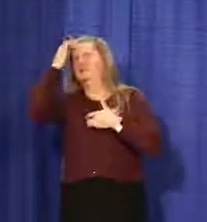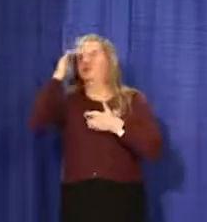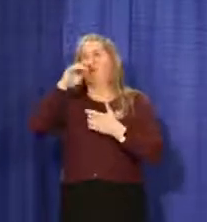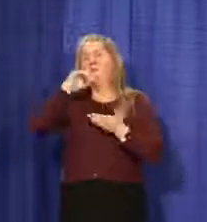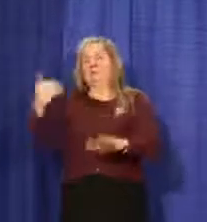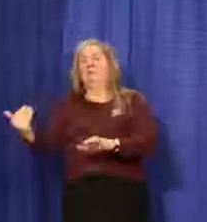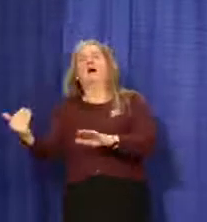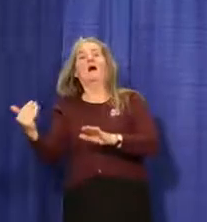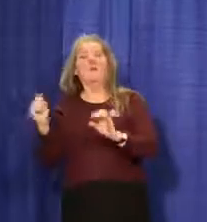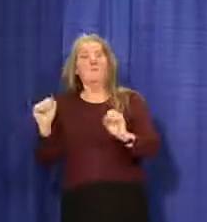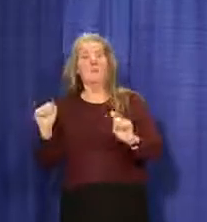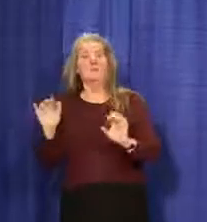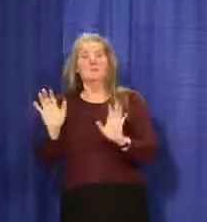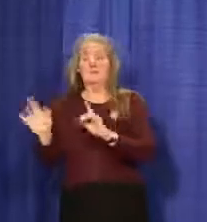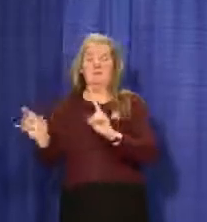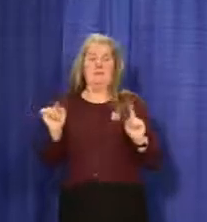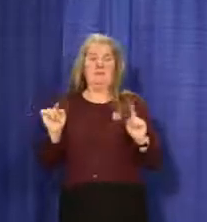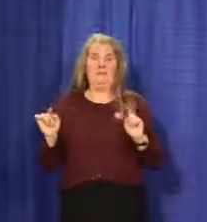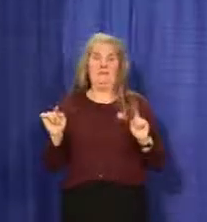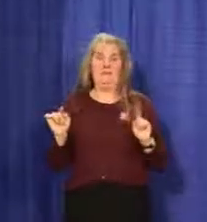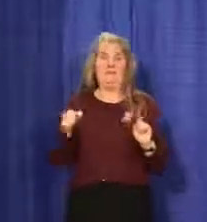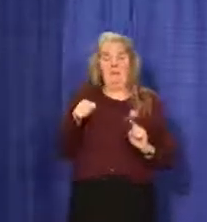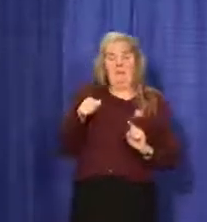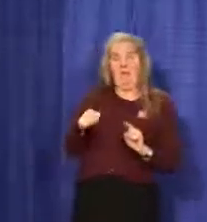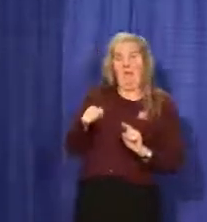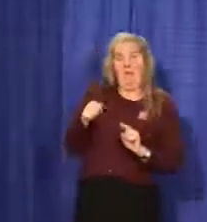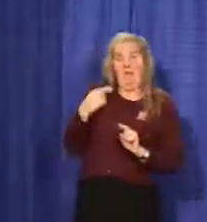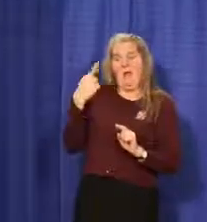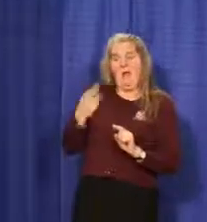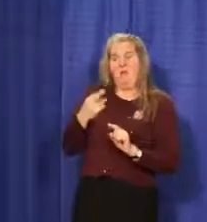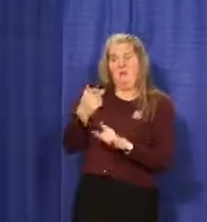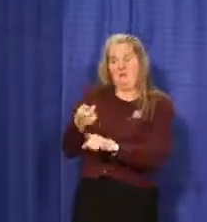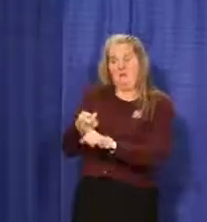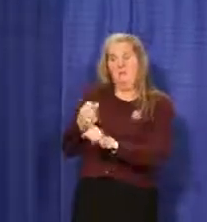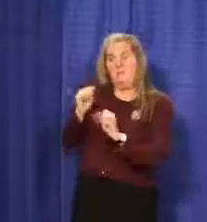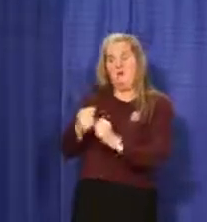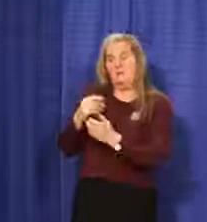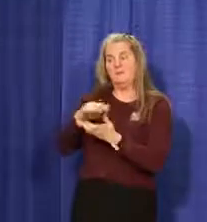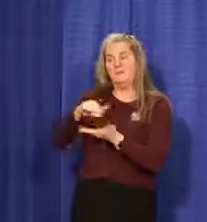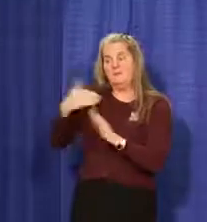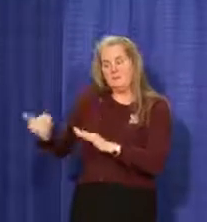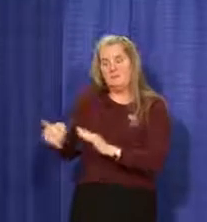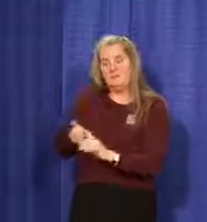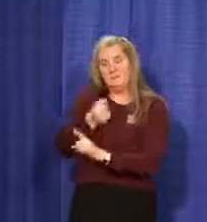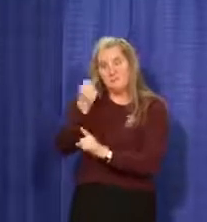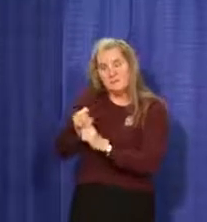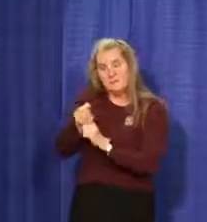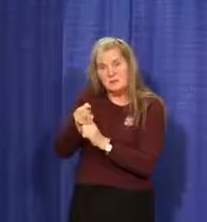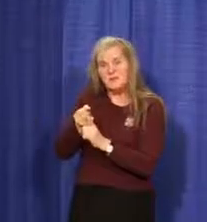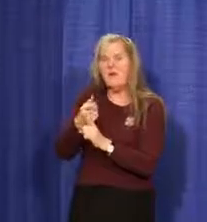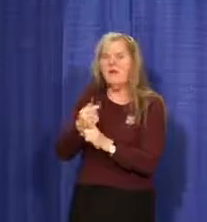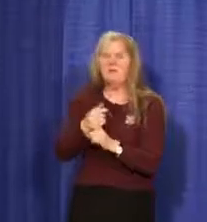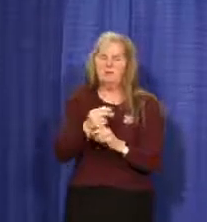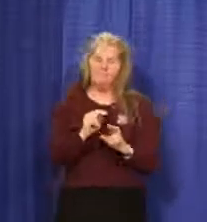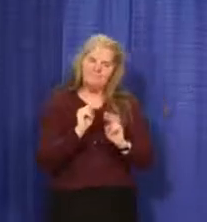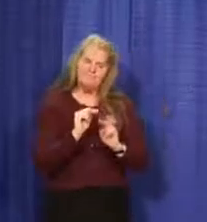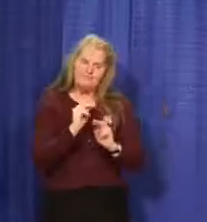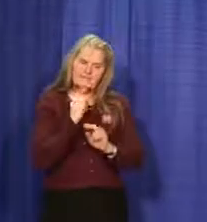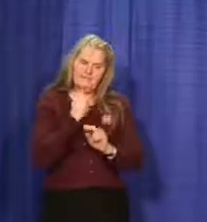It is because of its ability to cause severe damage or to kill that we have to continue to take this threat seriously, and